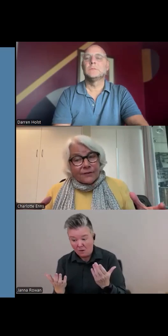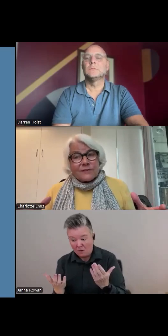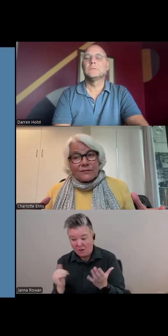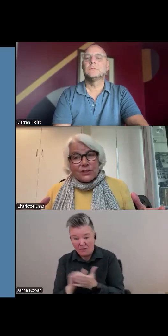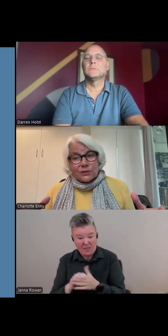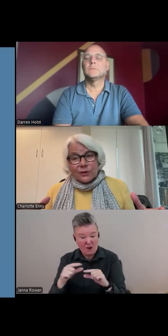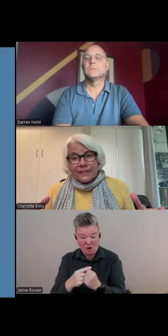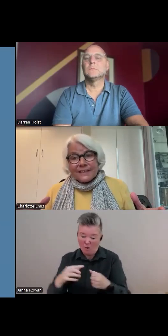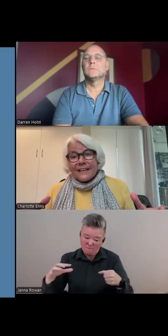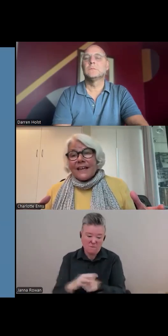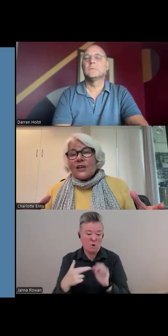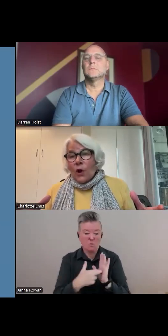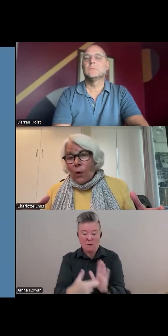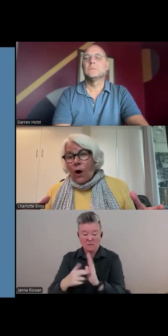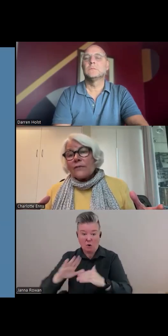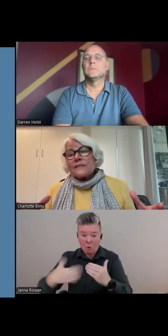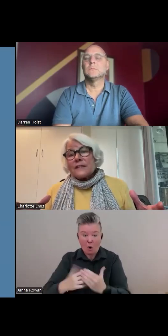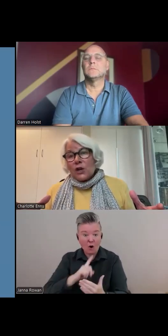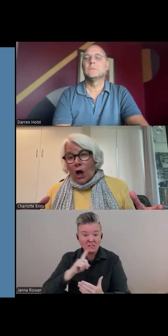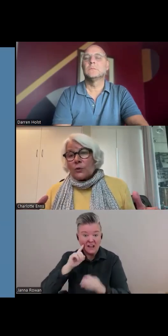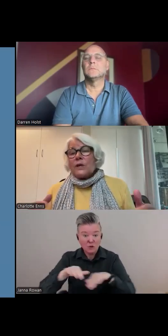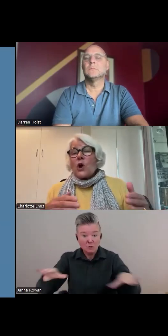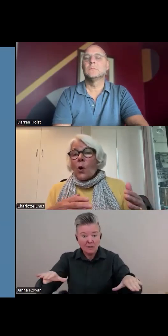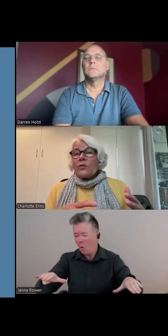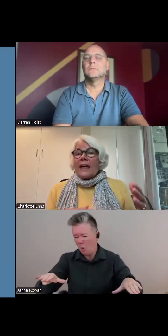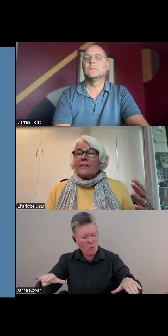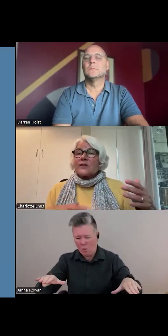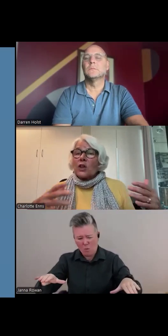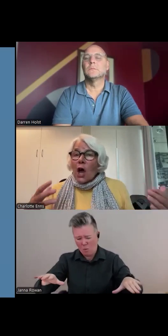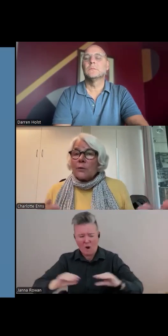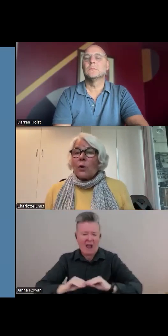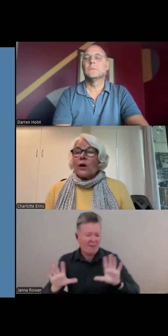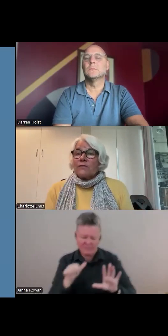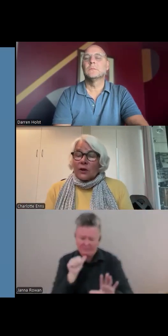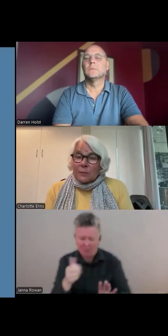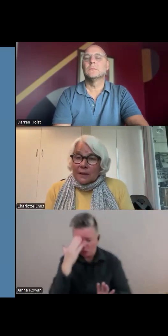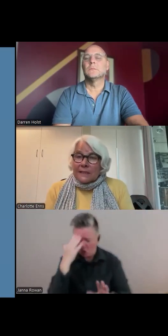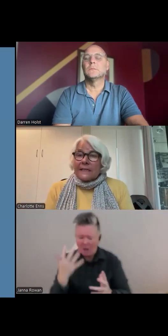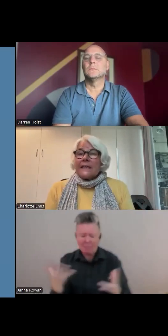of deaf children? No, obviously not. We know that there's a lot more variability